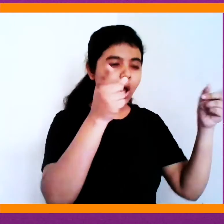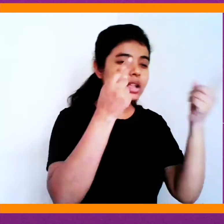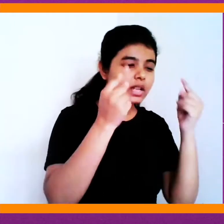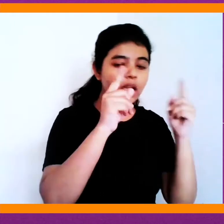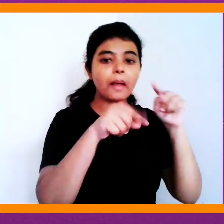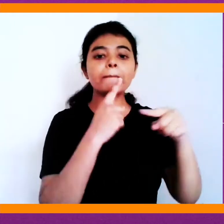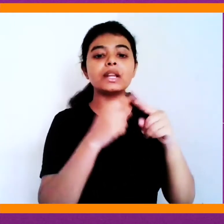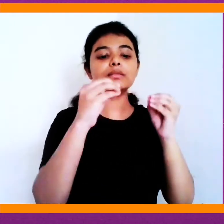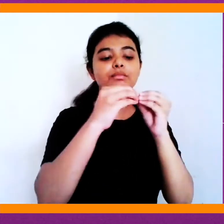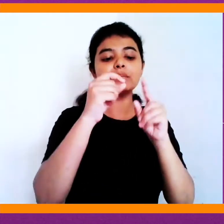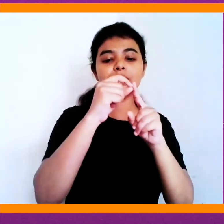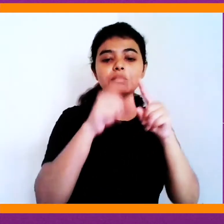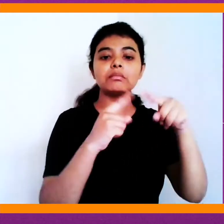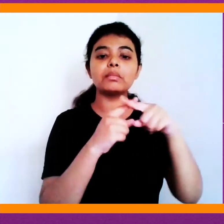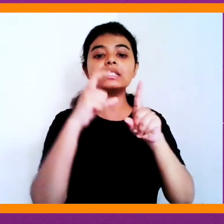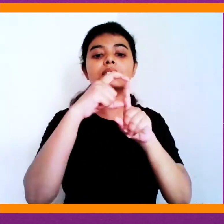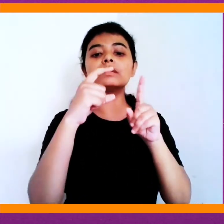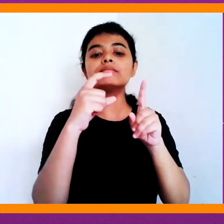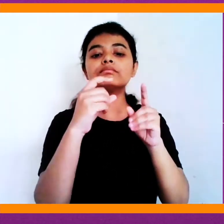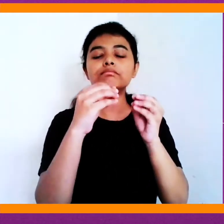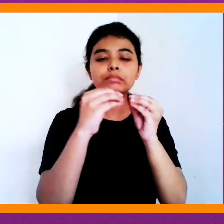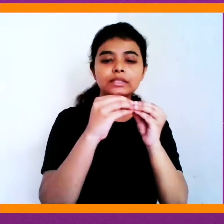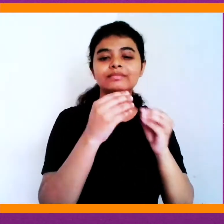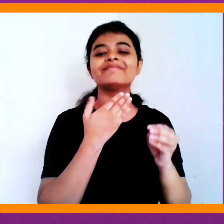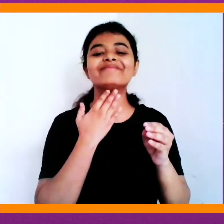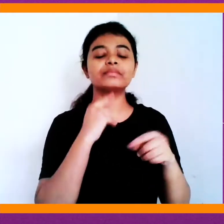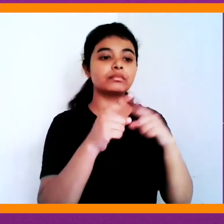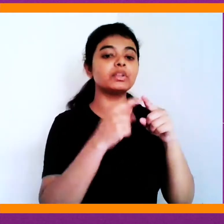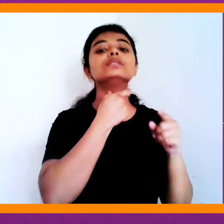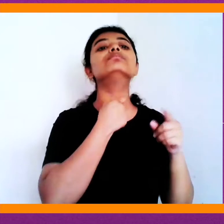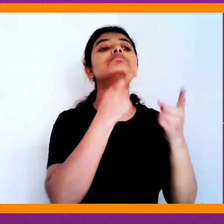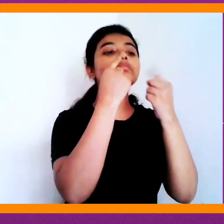whether she has ovarian cysts we would also look at her thyroid her blood sugar and her diabetes